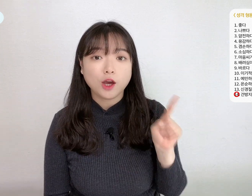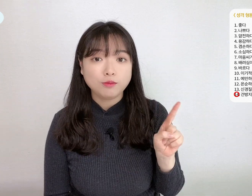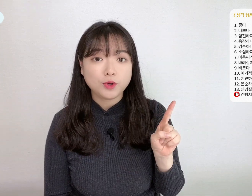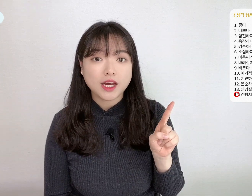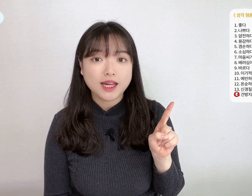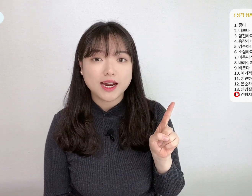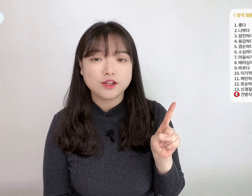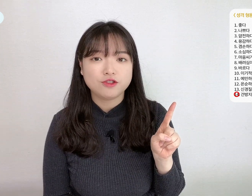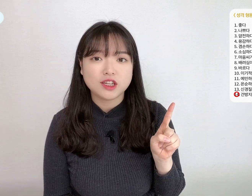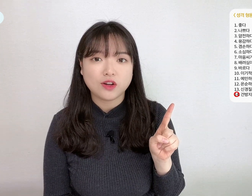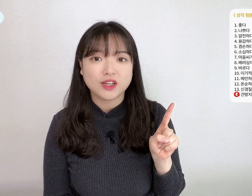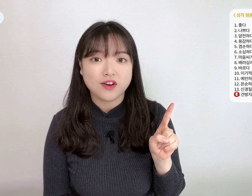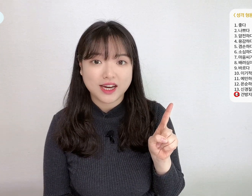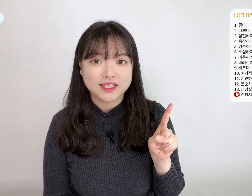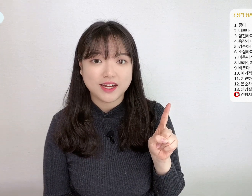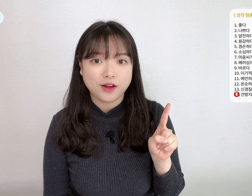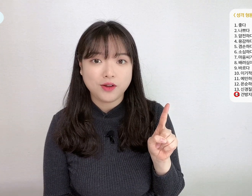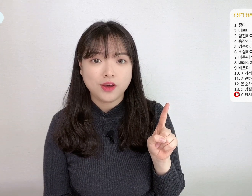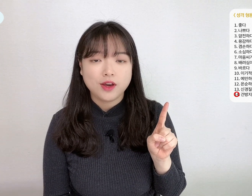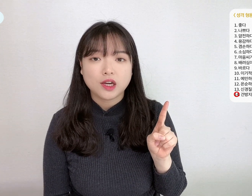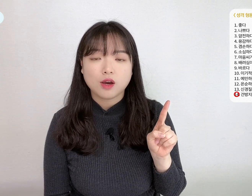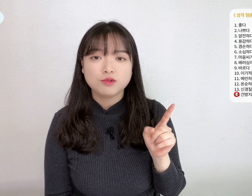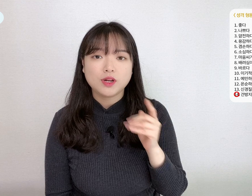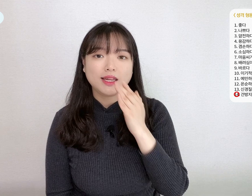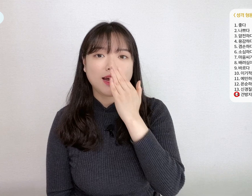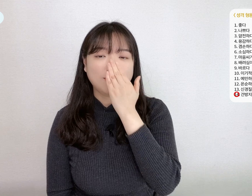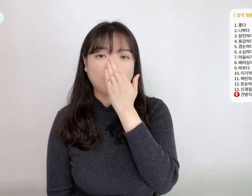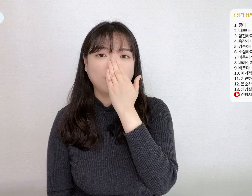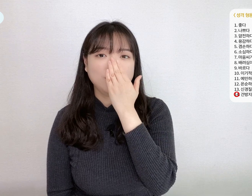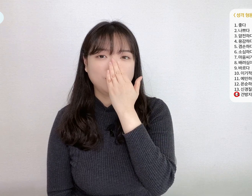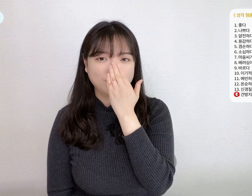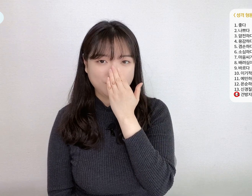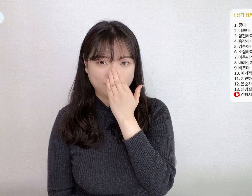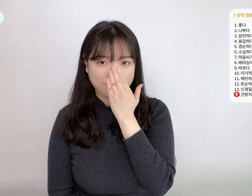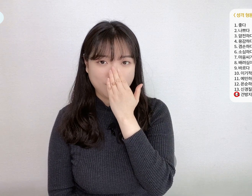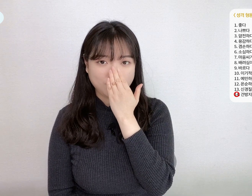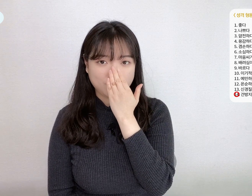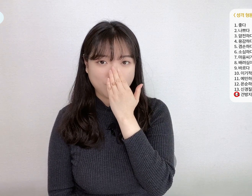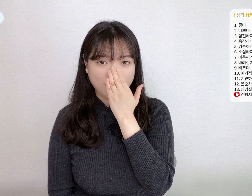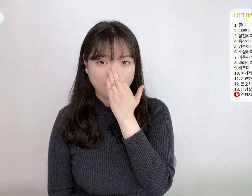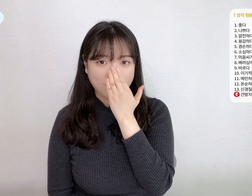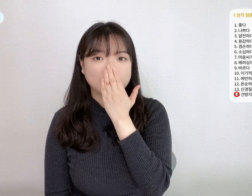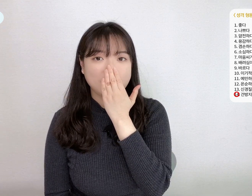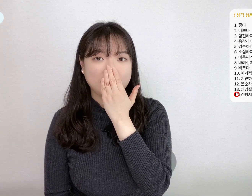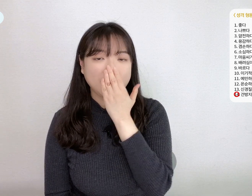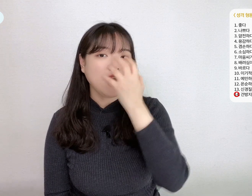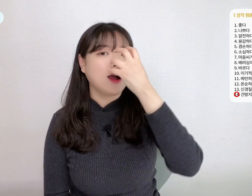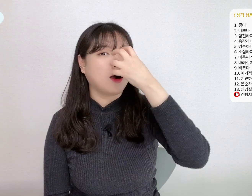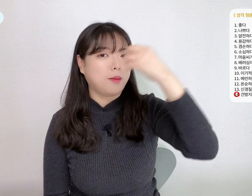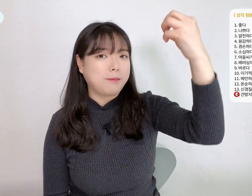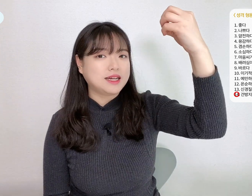They pressed our noses all the way On the other hand, in the sign language [cheeky], the tip of the nose pierces the sky.